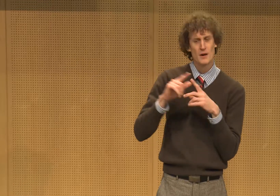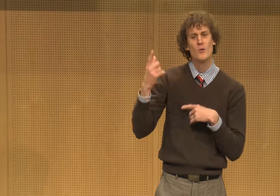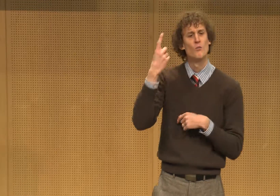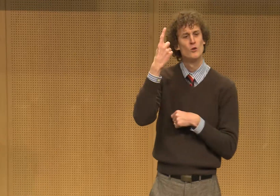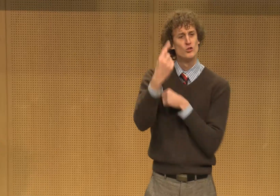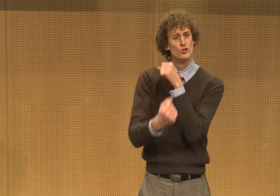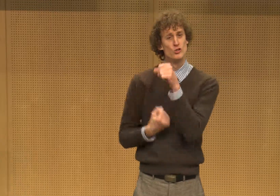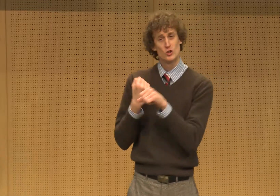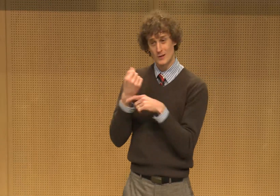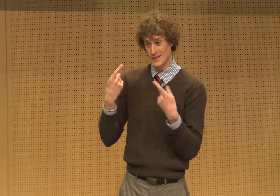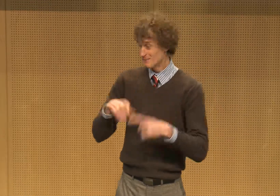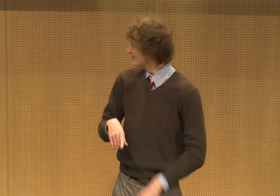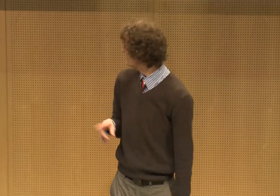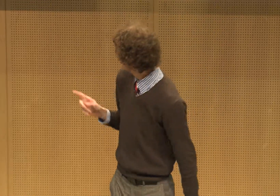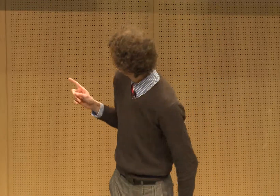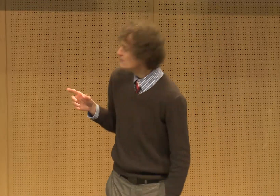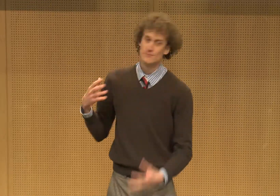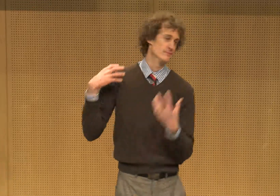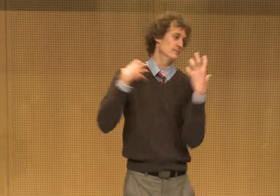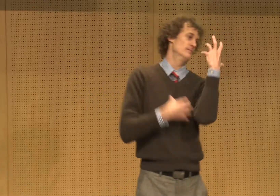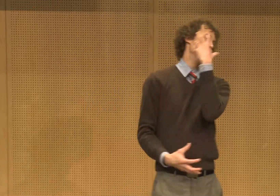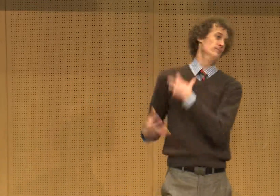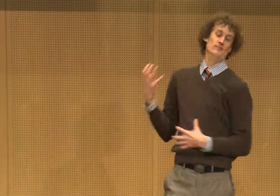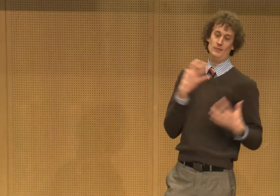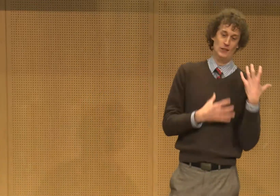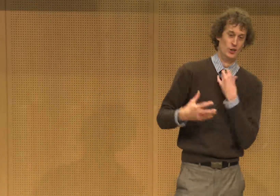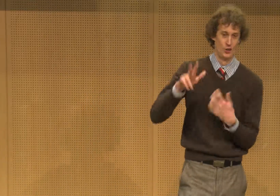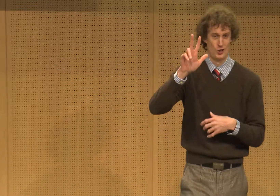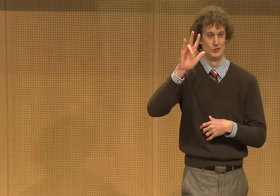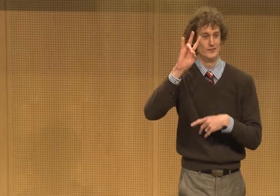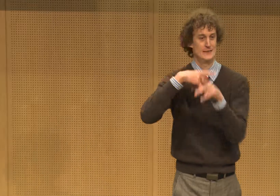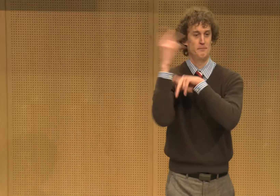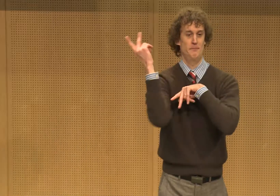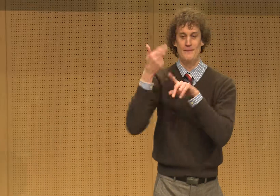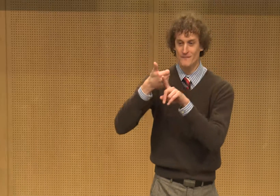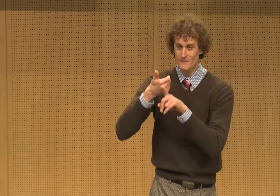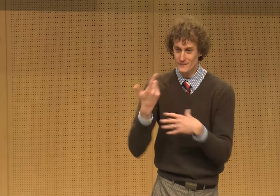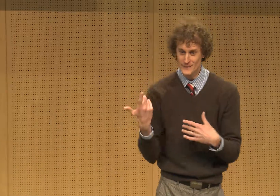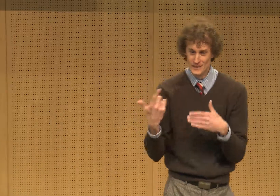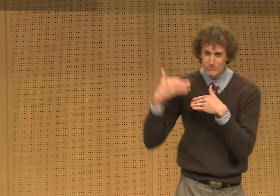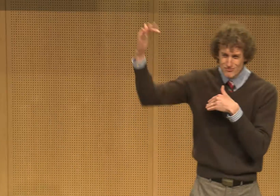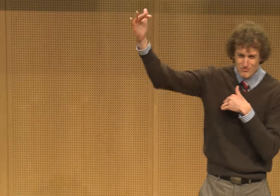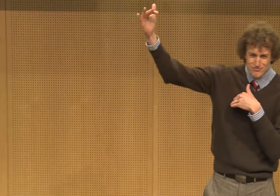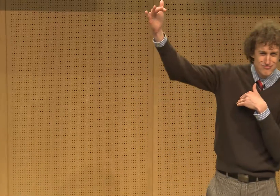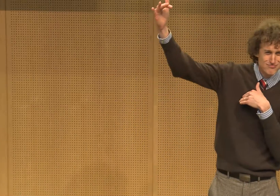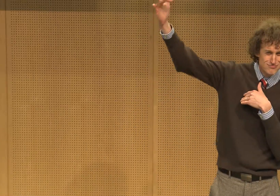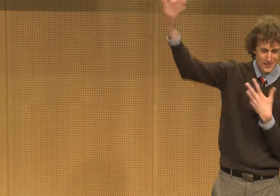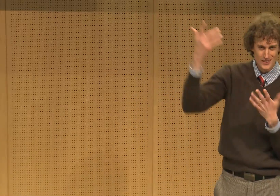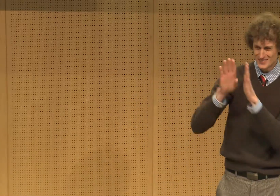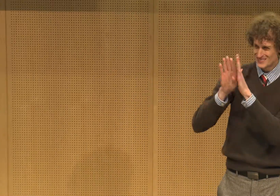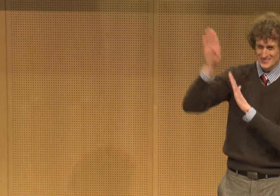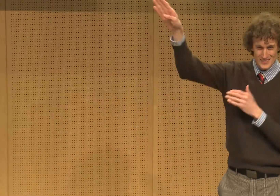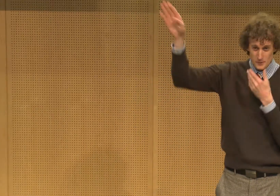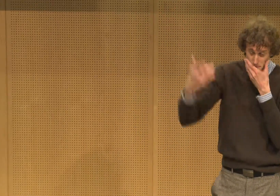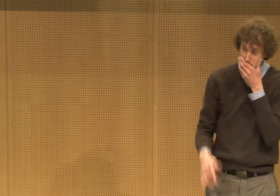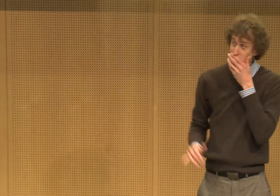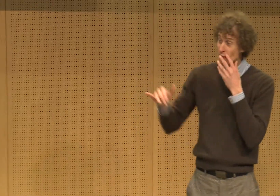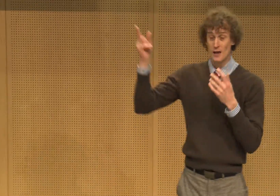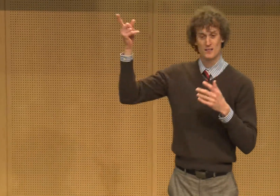So over the course of a year, you know, 37.8 vs. .03 is a big difference,